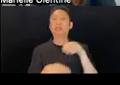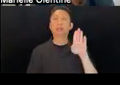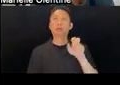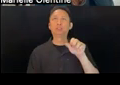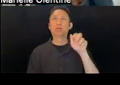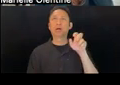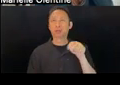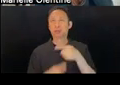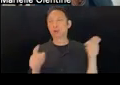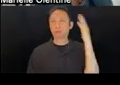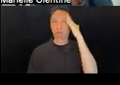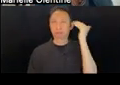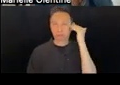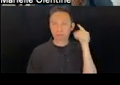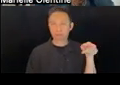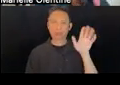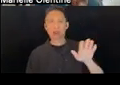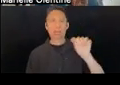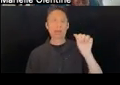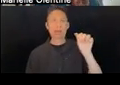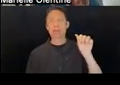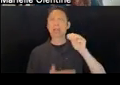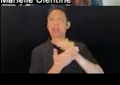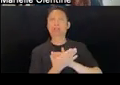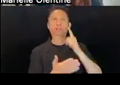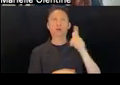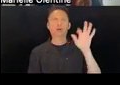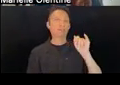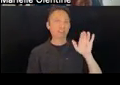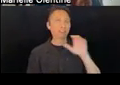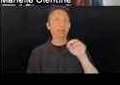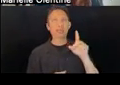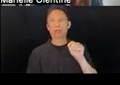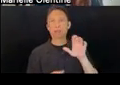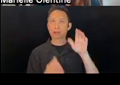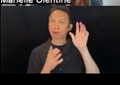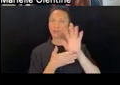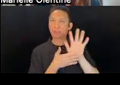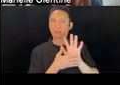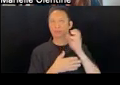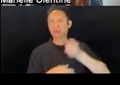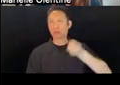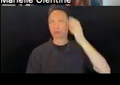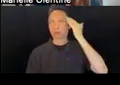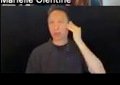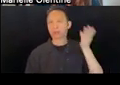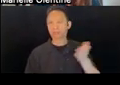making your film so that that's achievable? If you really want to make an auteurist film, you're really looking for that critical acclaim and recognition,